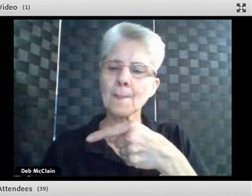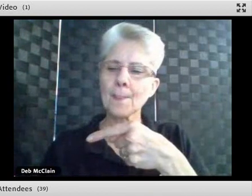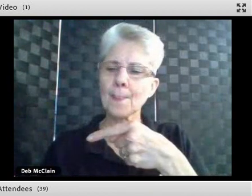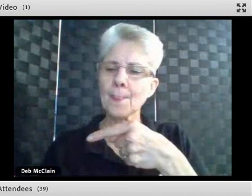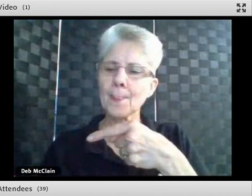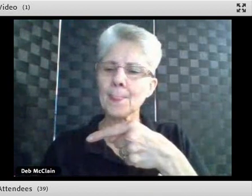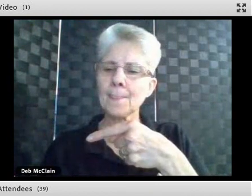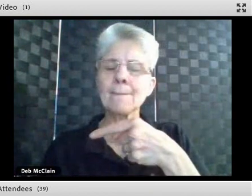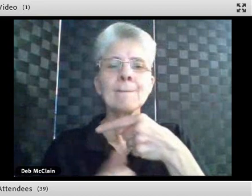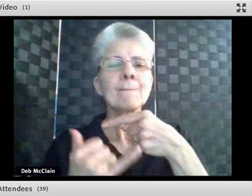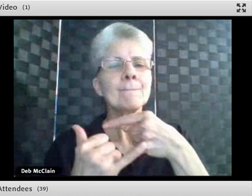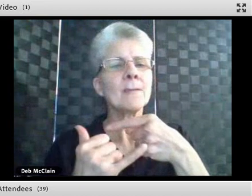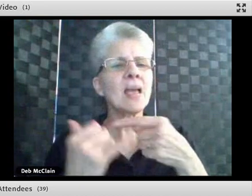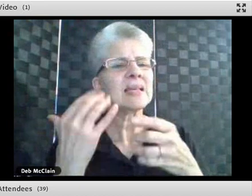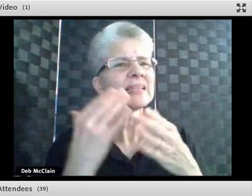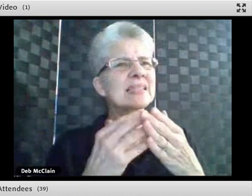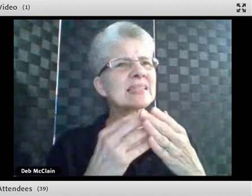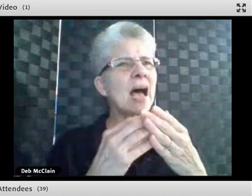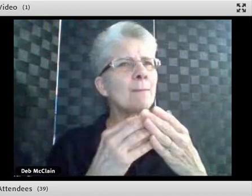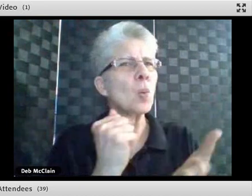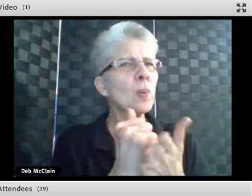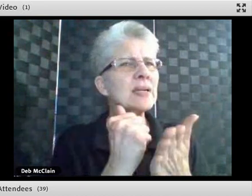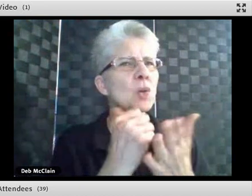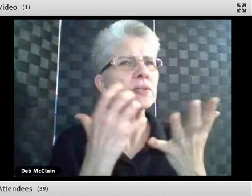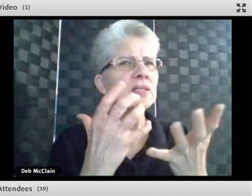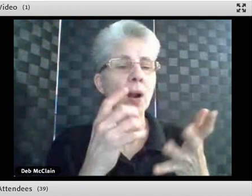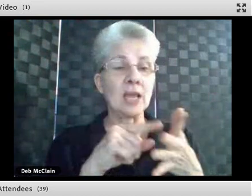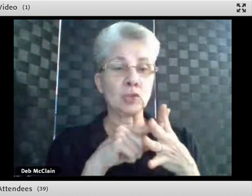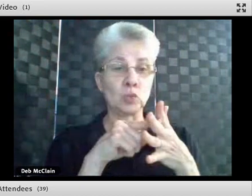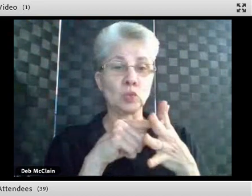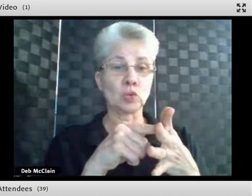And so what are some resources as you get started down